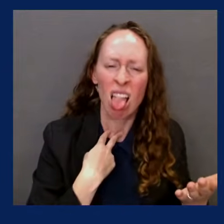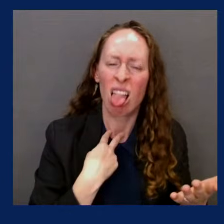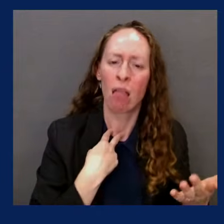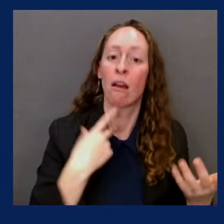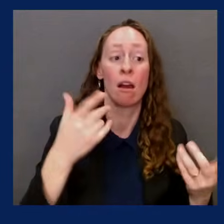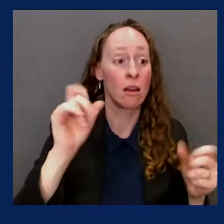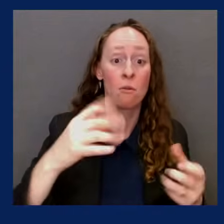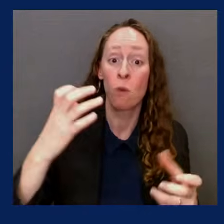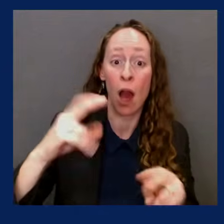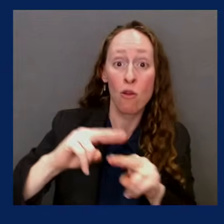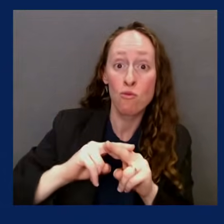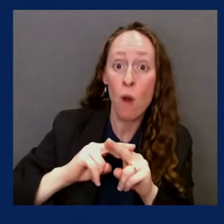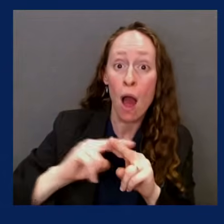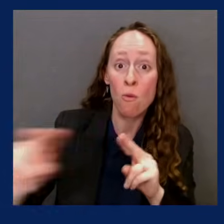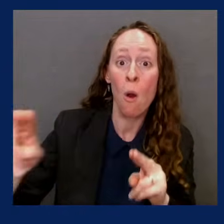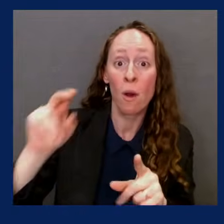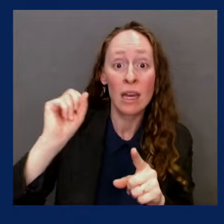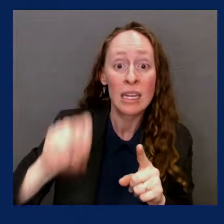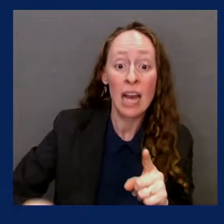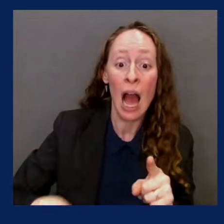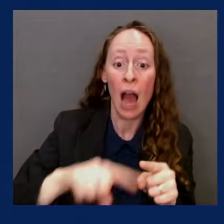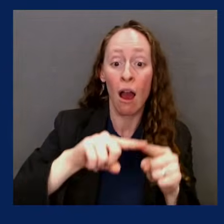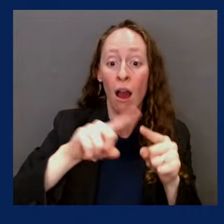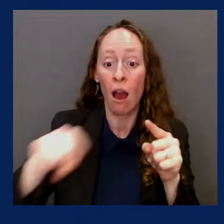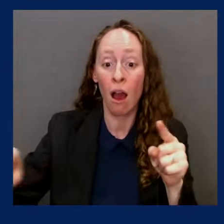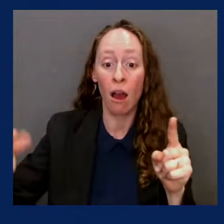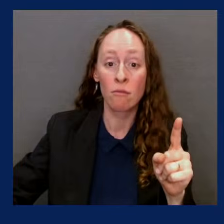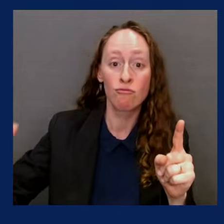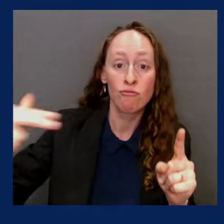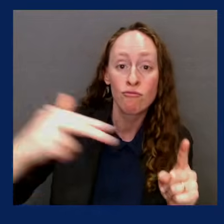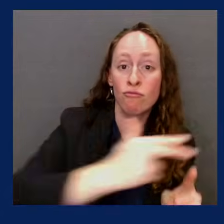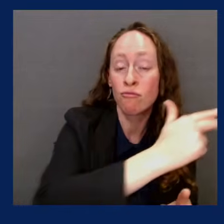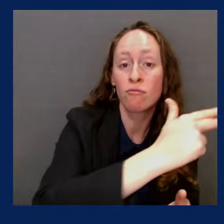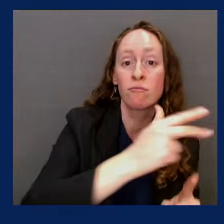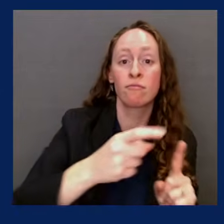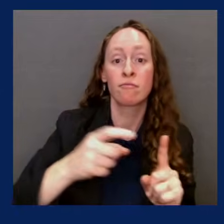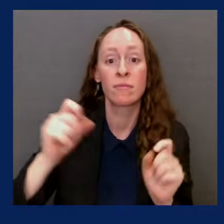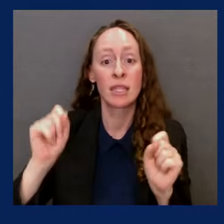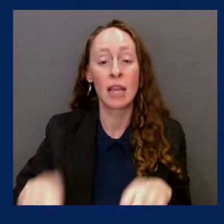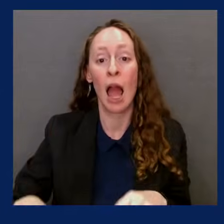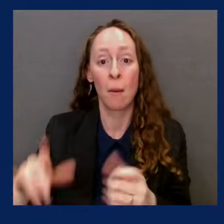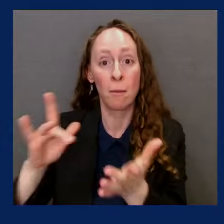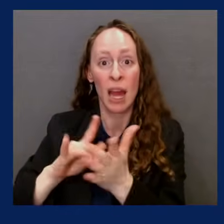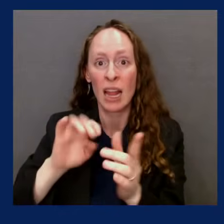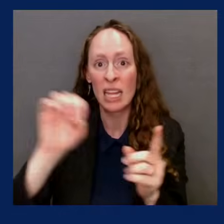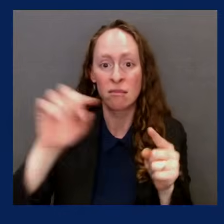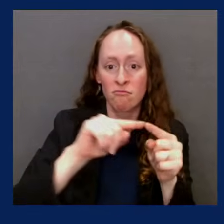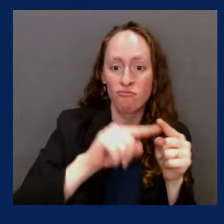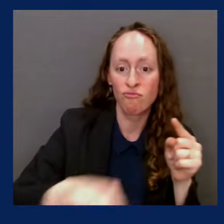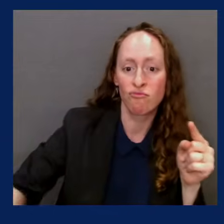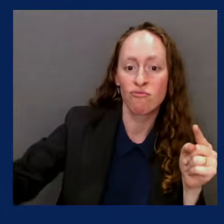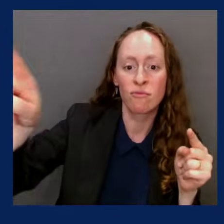not the railroad, but pipeline across the Mediterranean up into Europe. To y- -- The Press: So you're the more reliable partner?